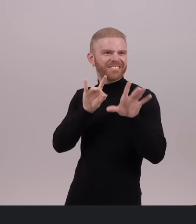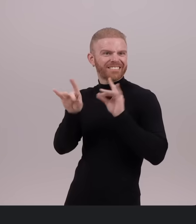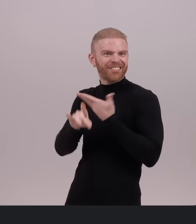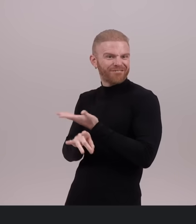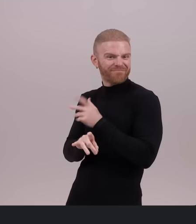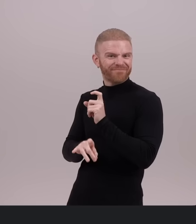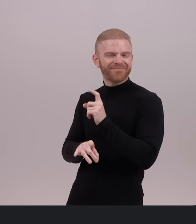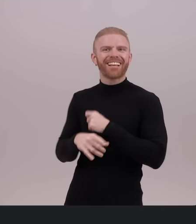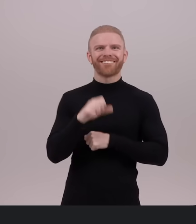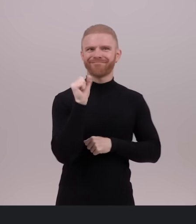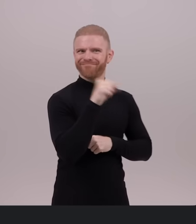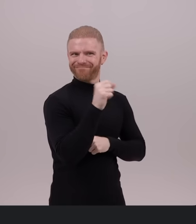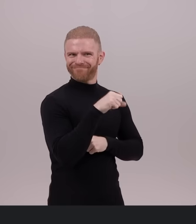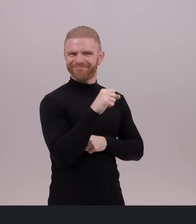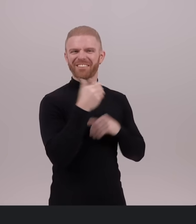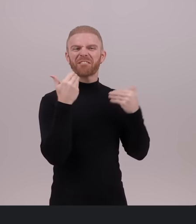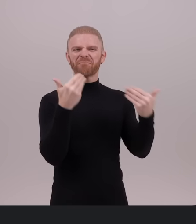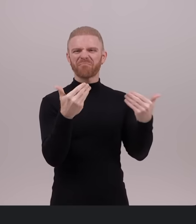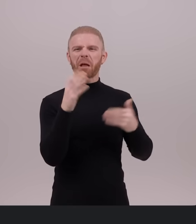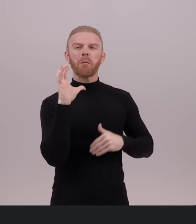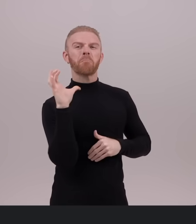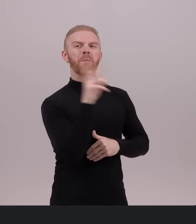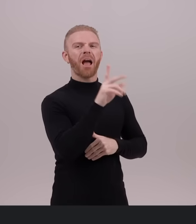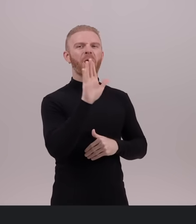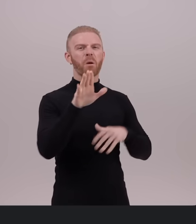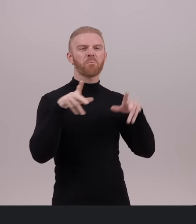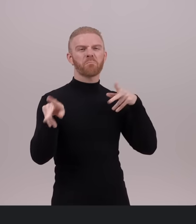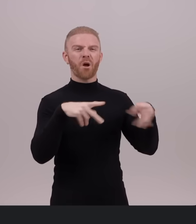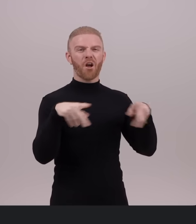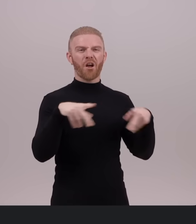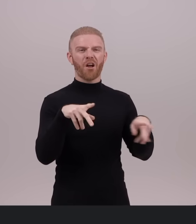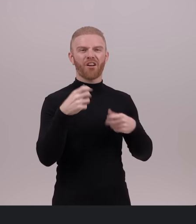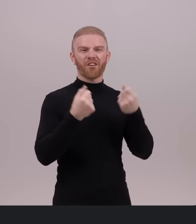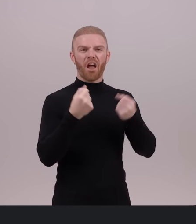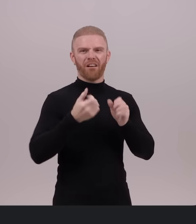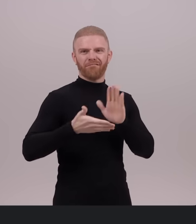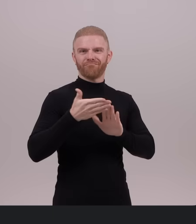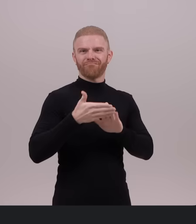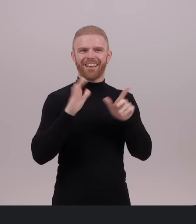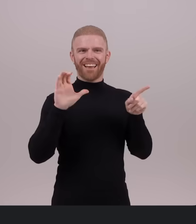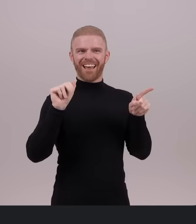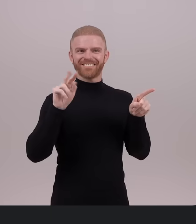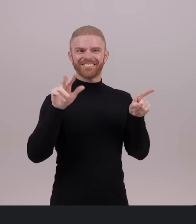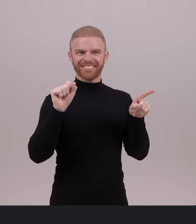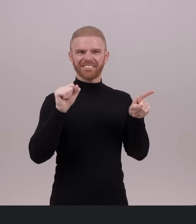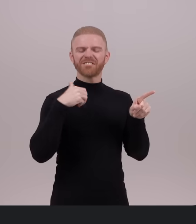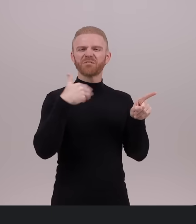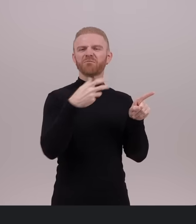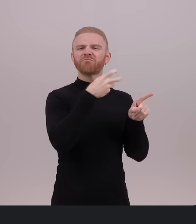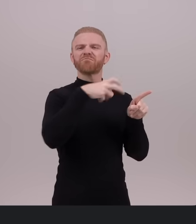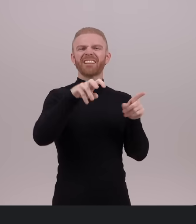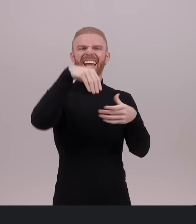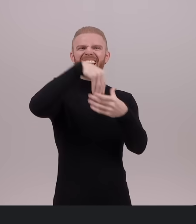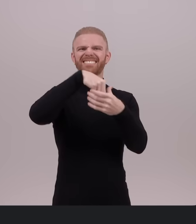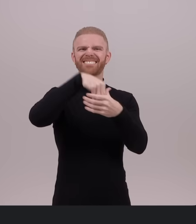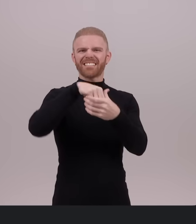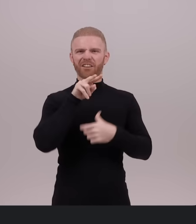Let's go back to your party car running in Canvas. Let me switch to the interior view. Do you see the screen here in the center?